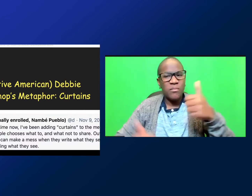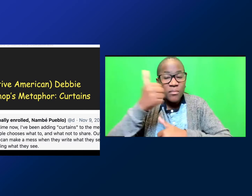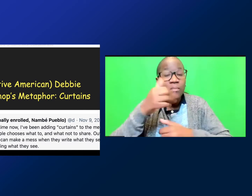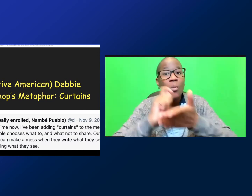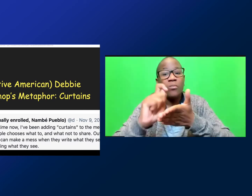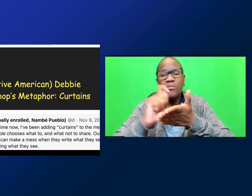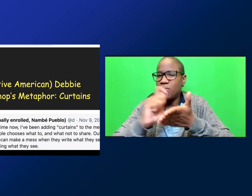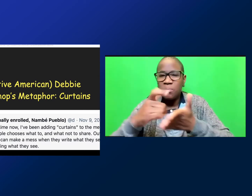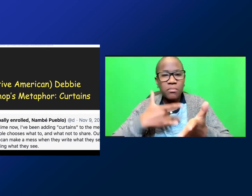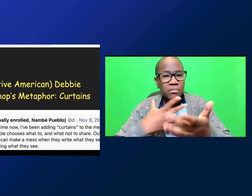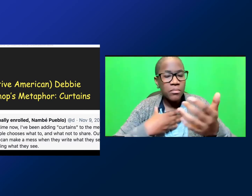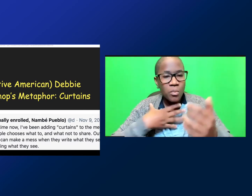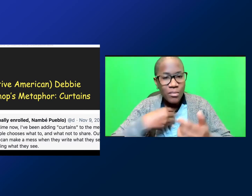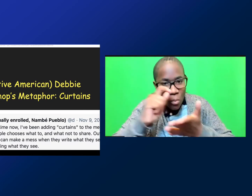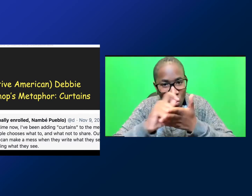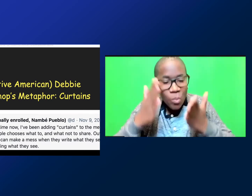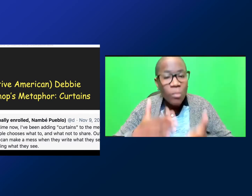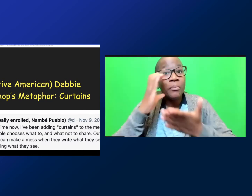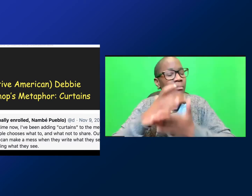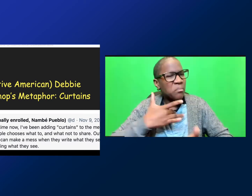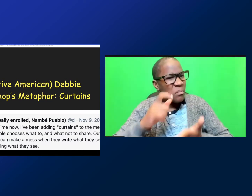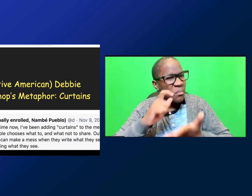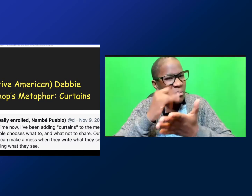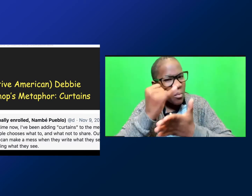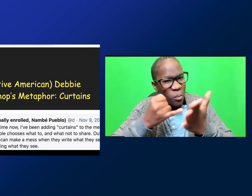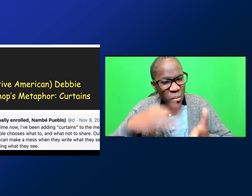and so really debbie is talking about how she's fed up with the white supremacy that